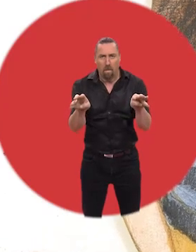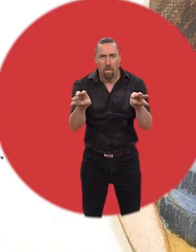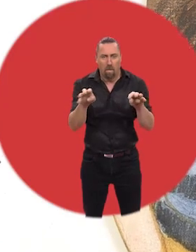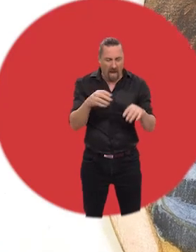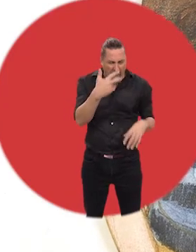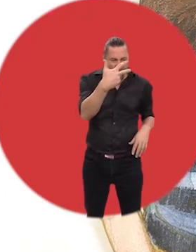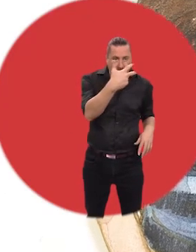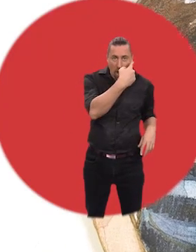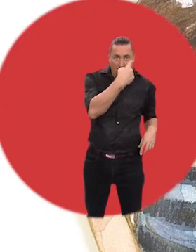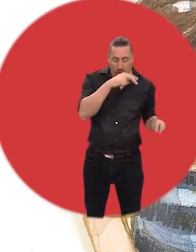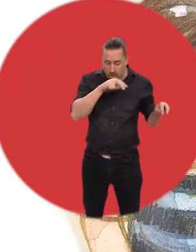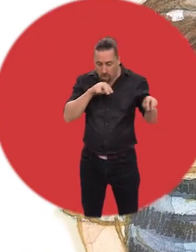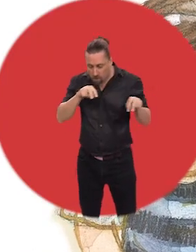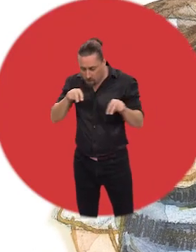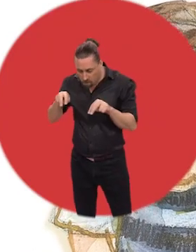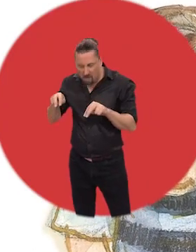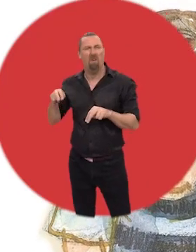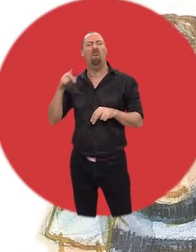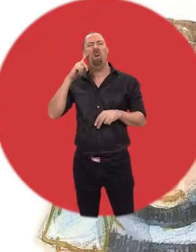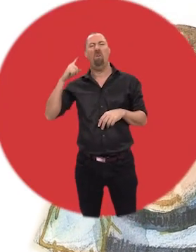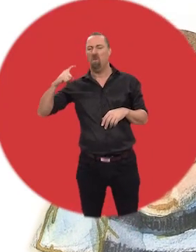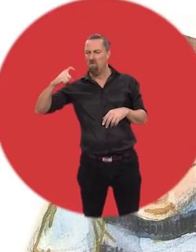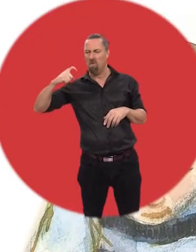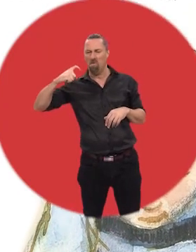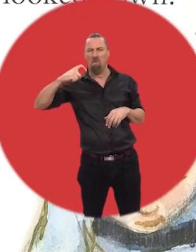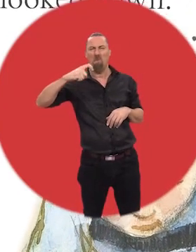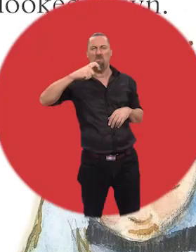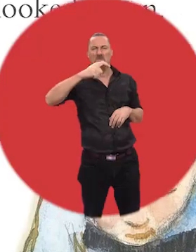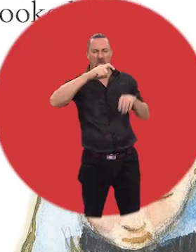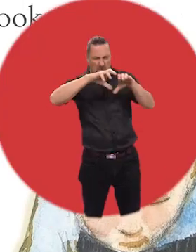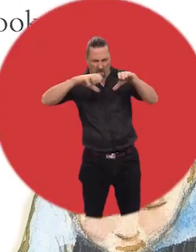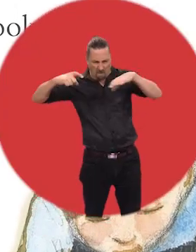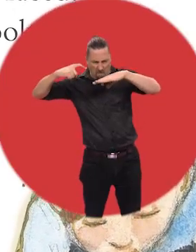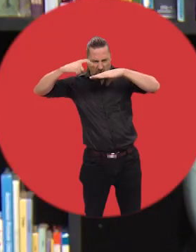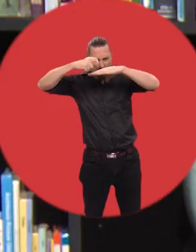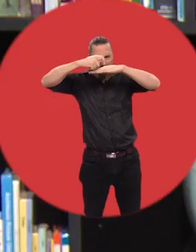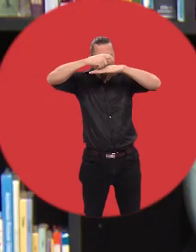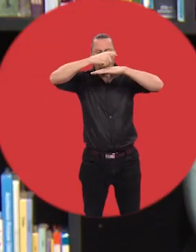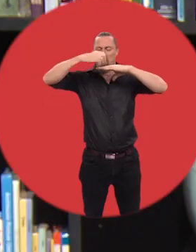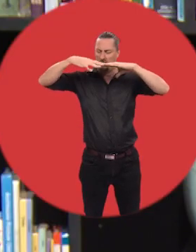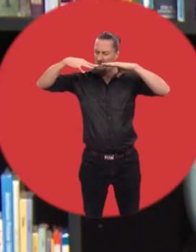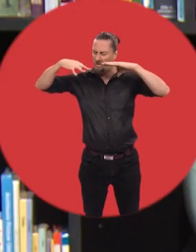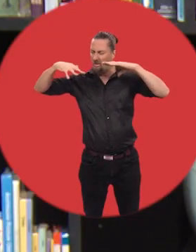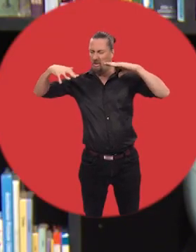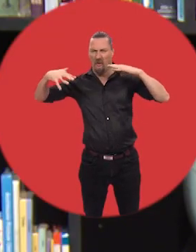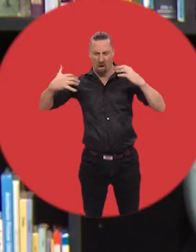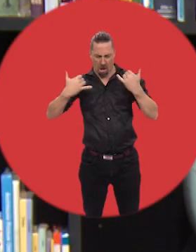Check out the itchy grubs crossing this post. They're leaving a gooey trail. Ewww it's so gross.